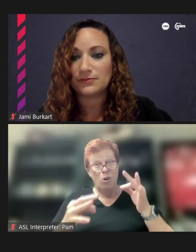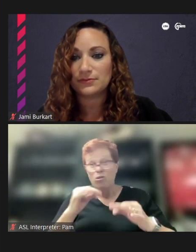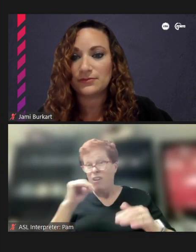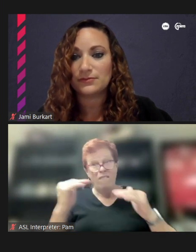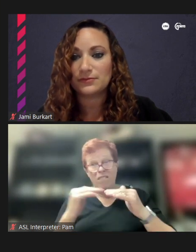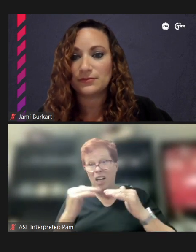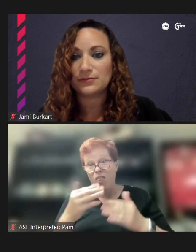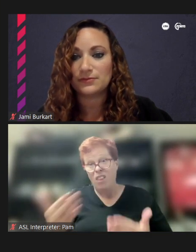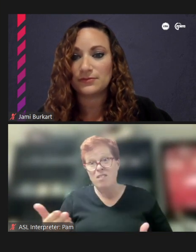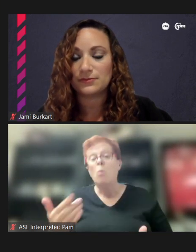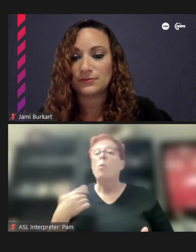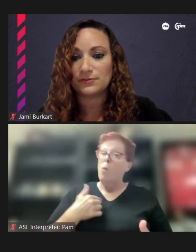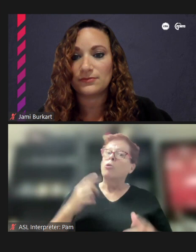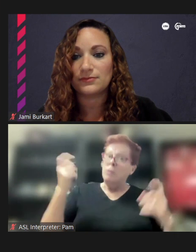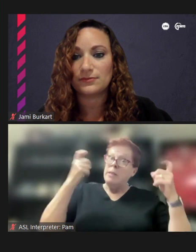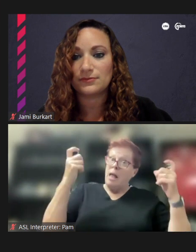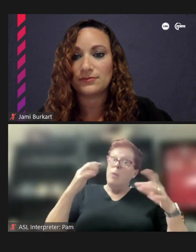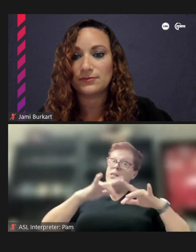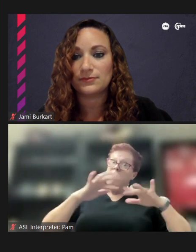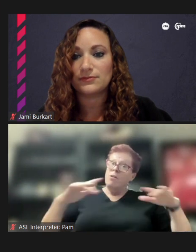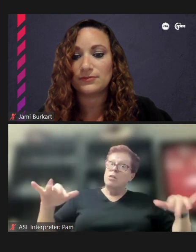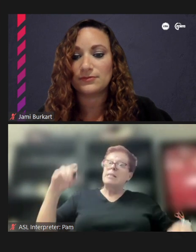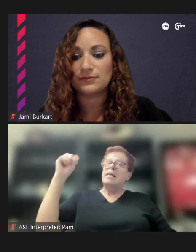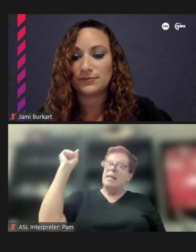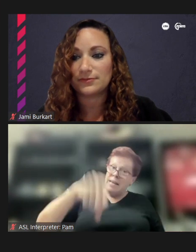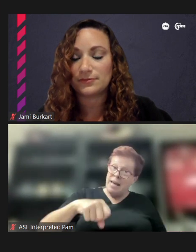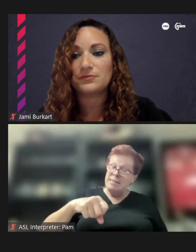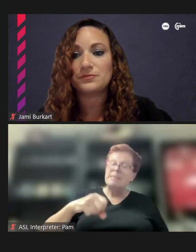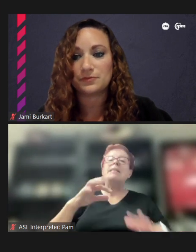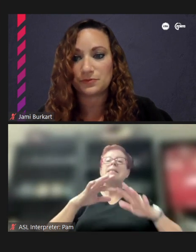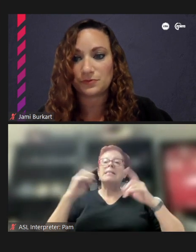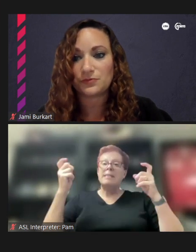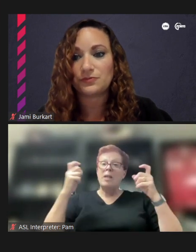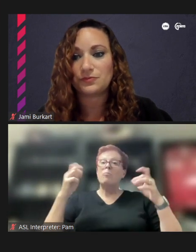celebrate our diversity and we want to celebrate immigration and music, but I think we also want